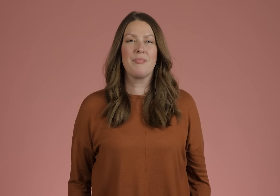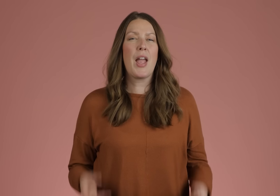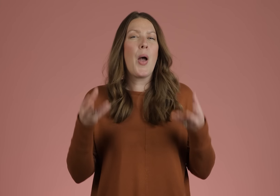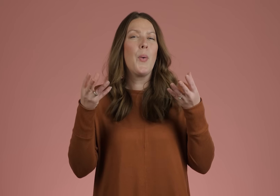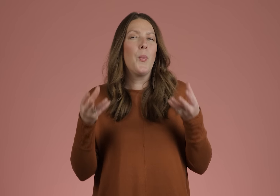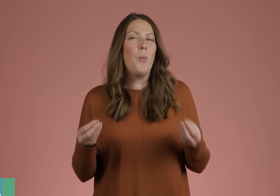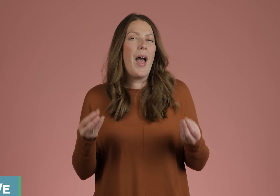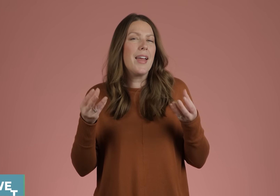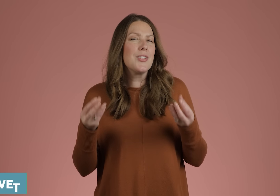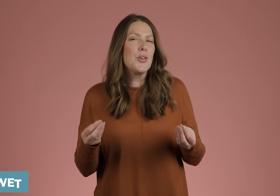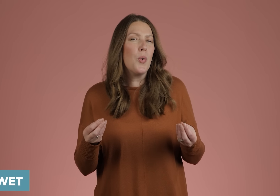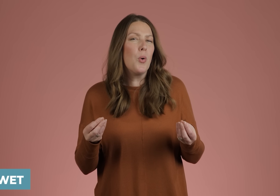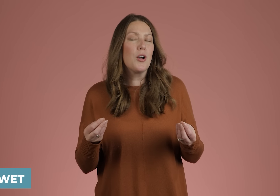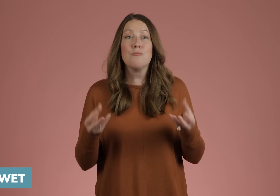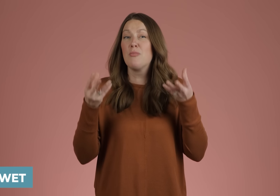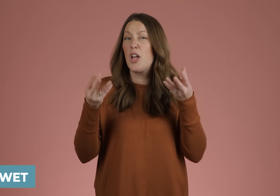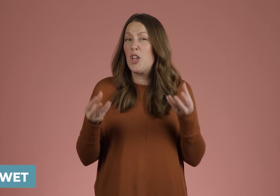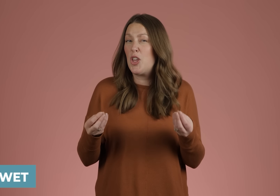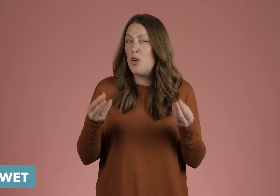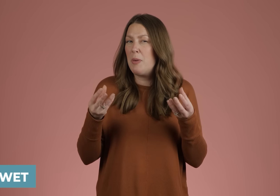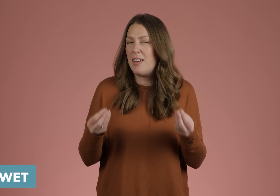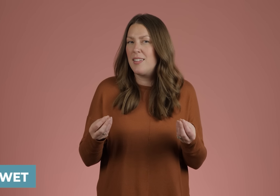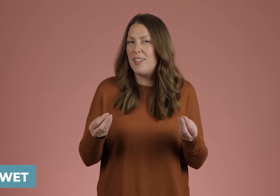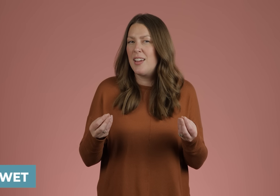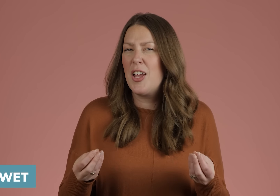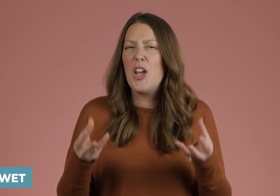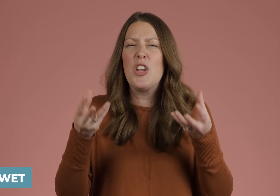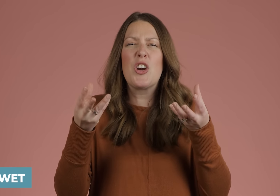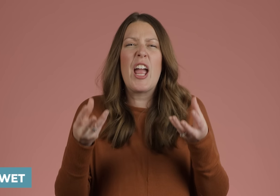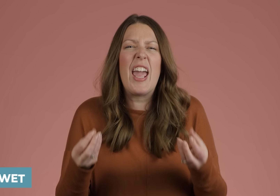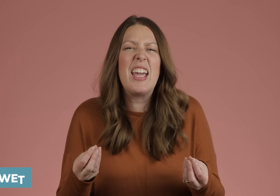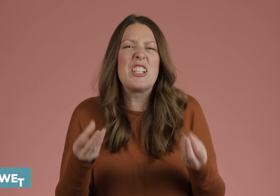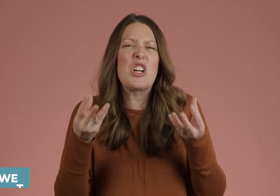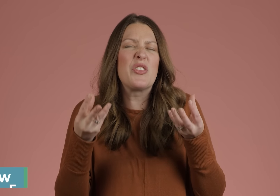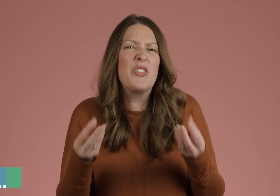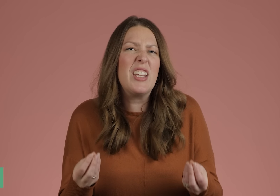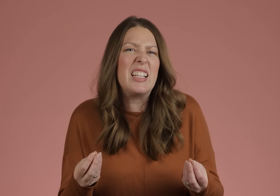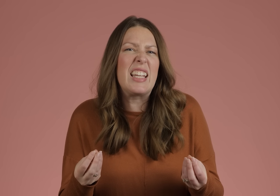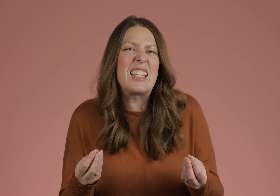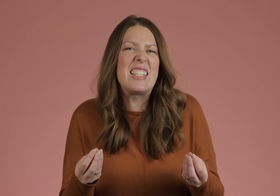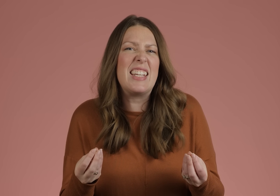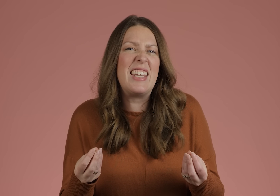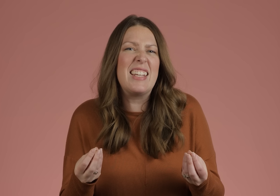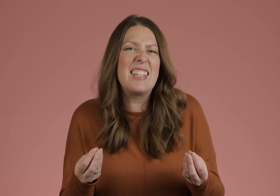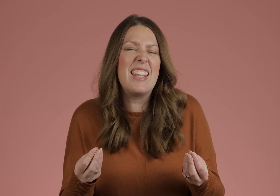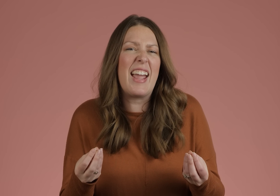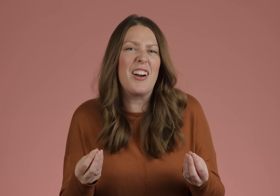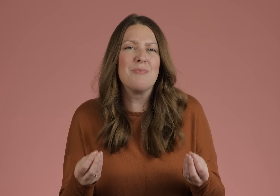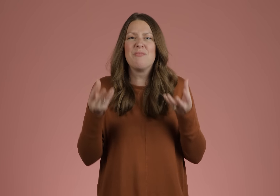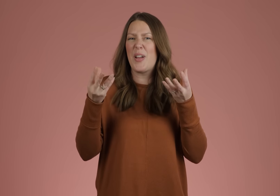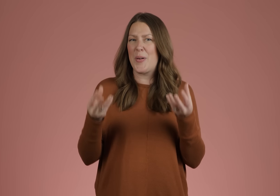Wet or humid Your hands are feeling the stickiness in the air